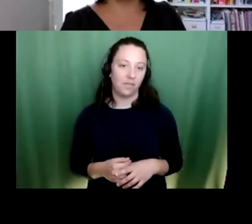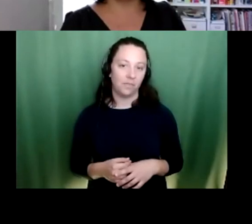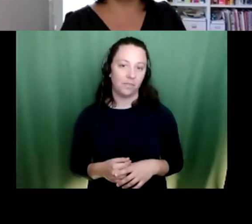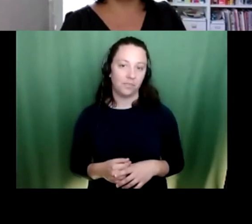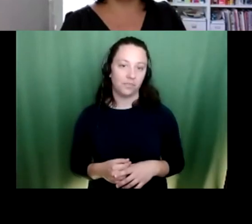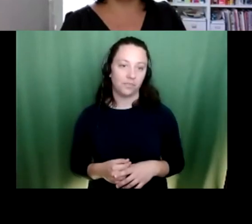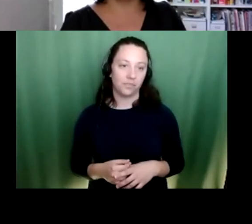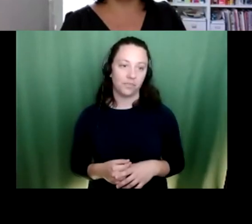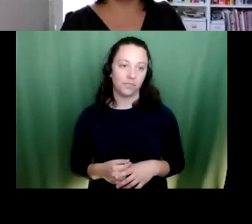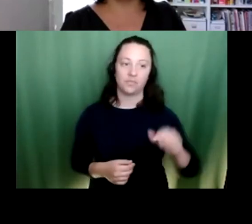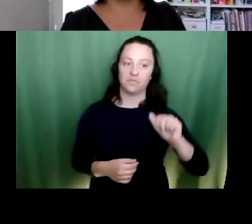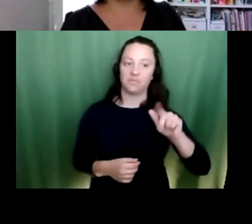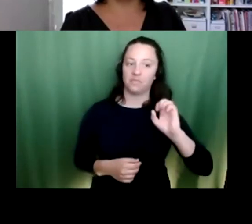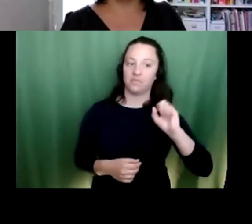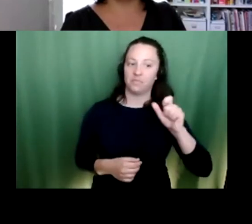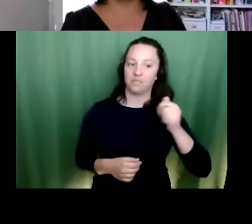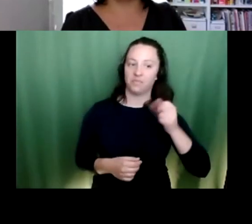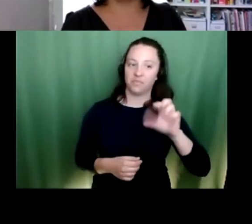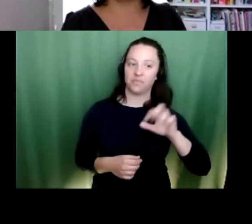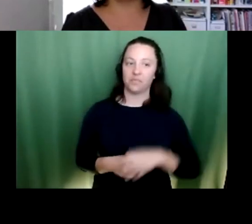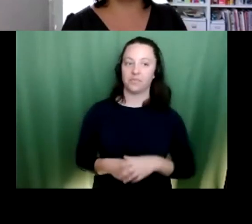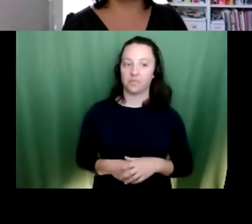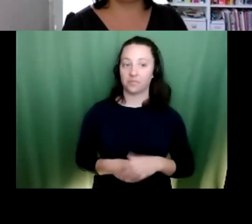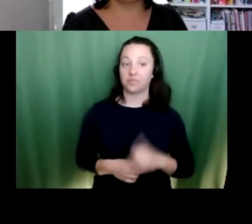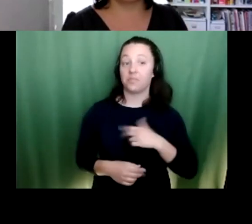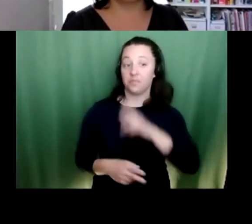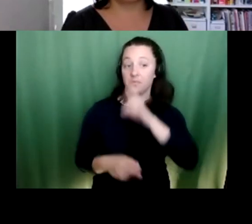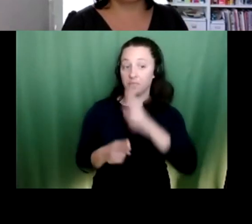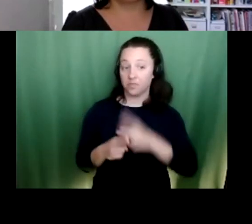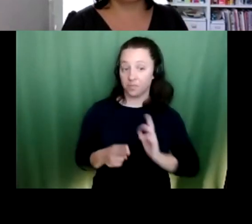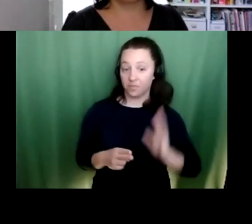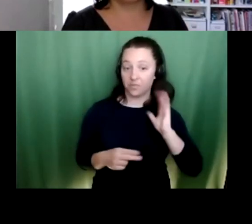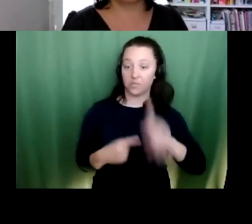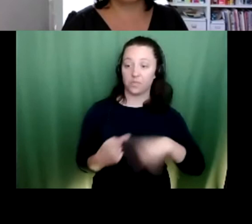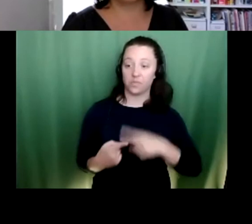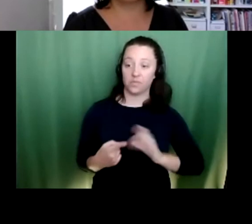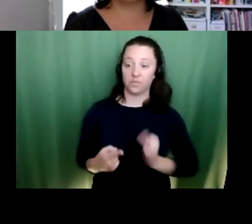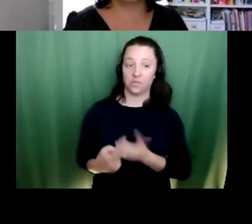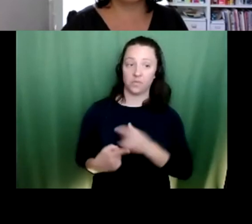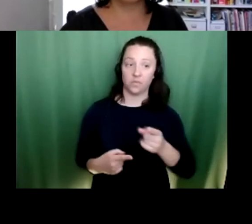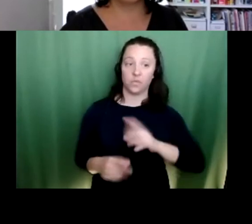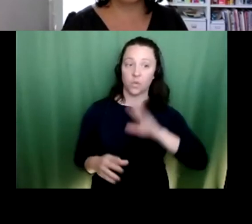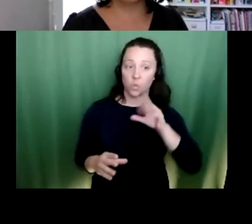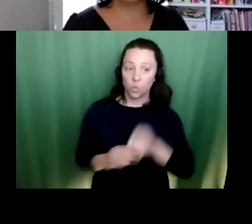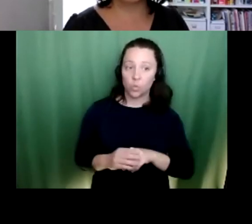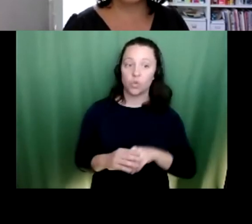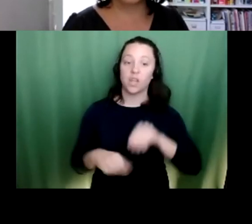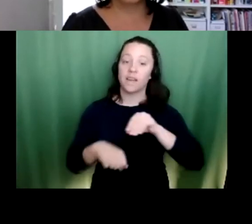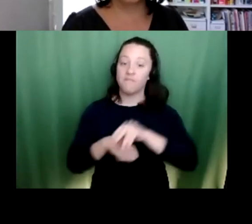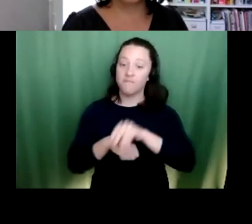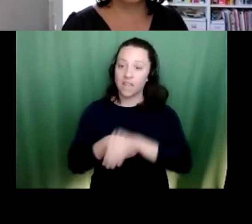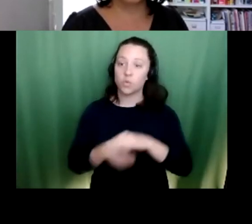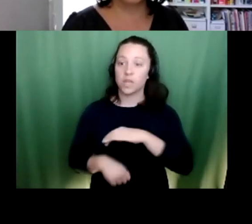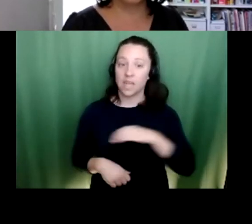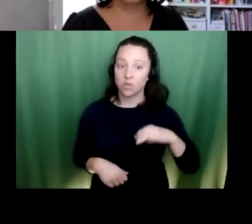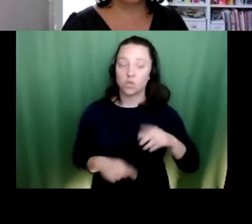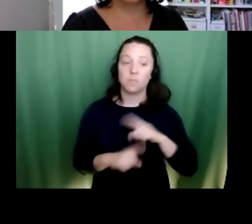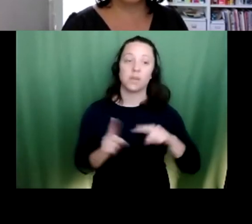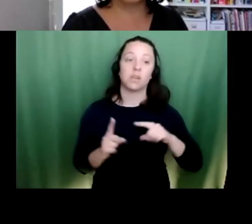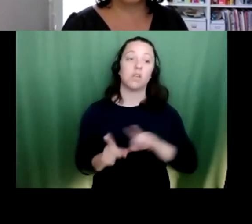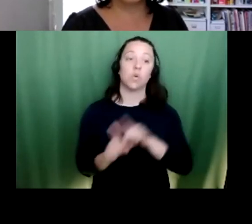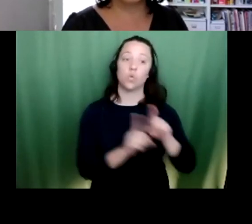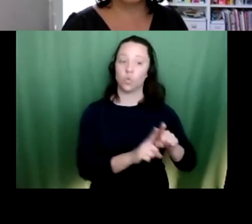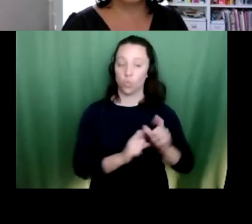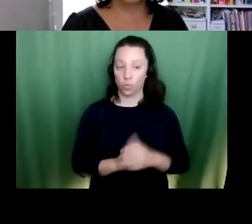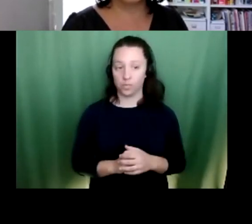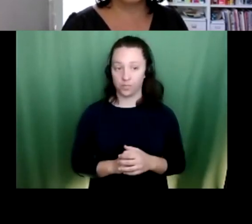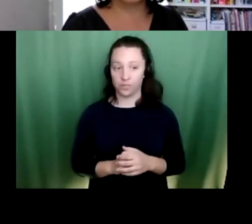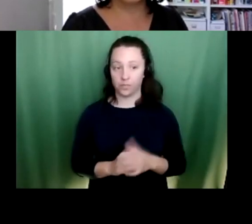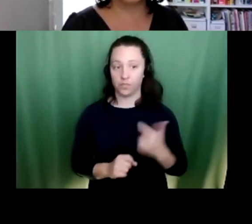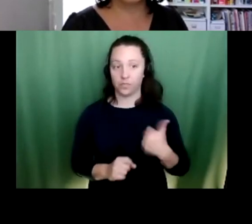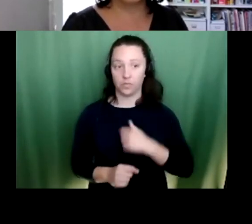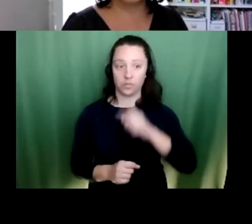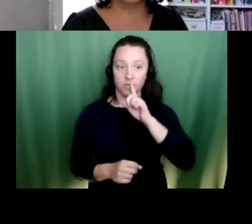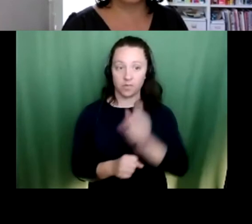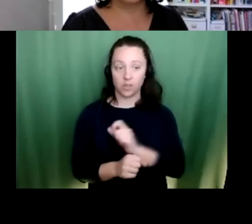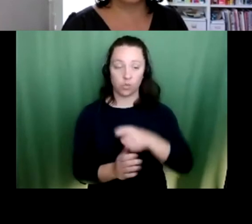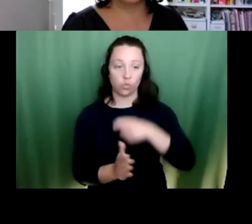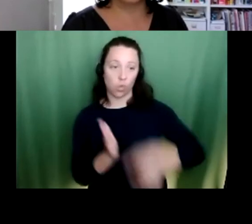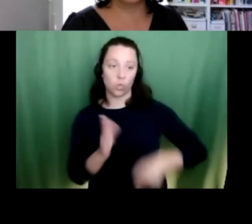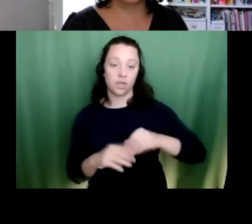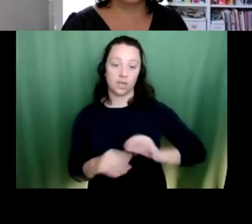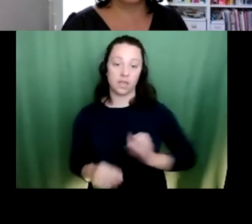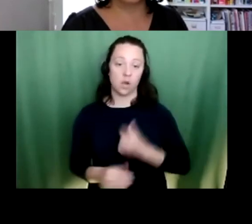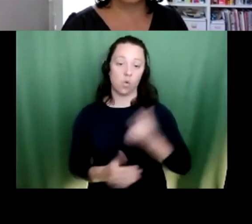I mentioned about our council, but in addition, we wrote within our grant funding for